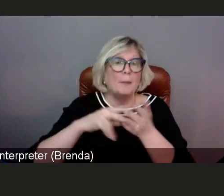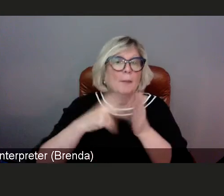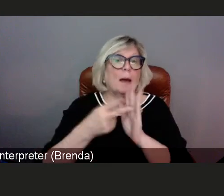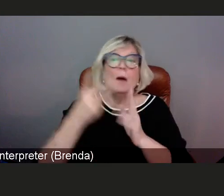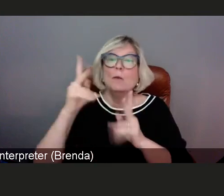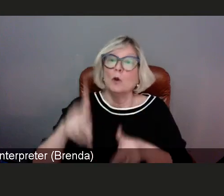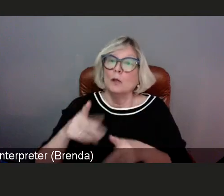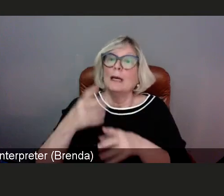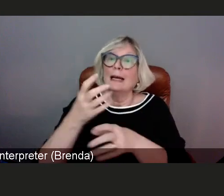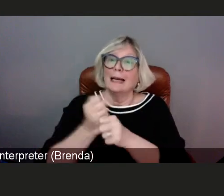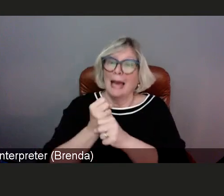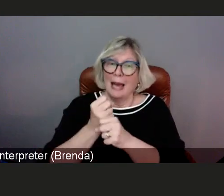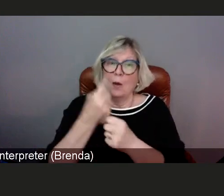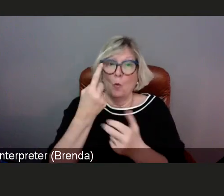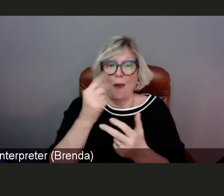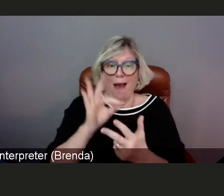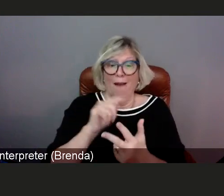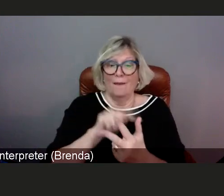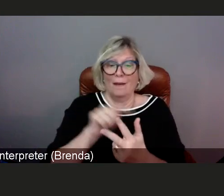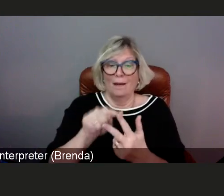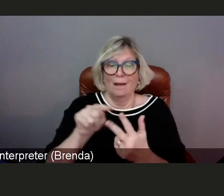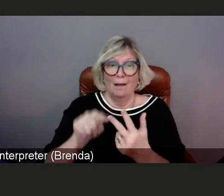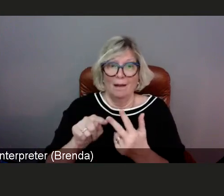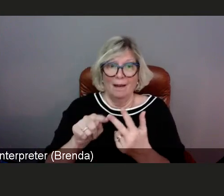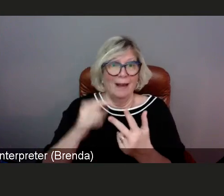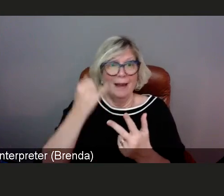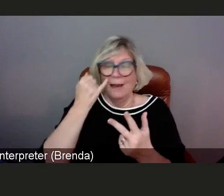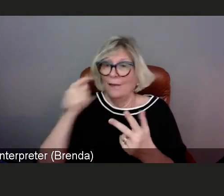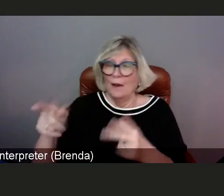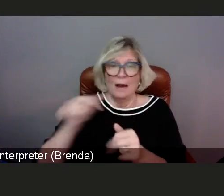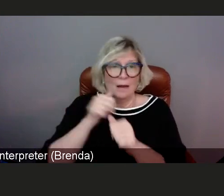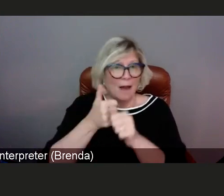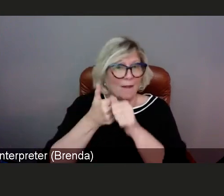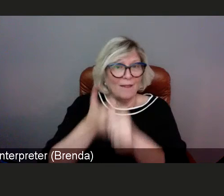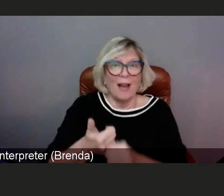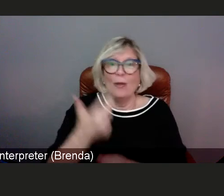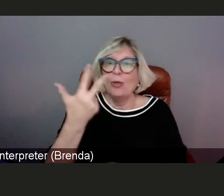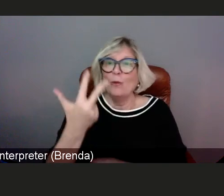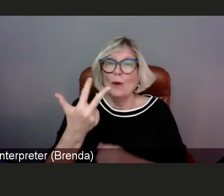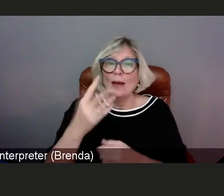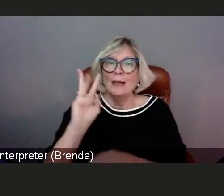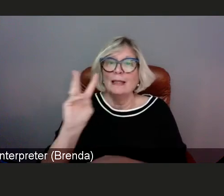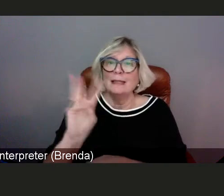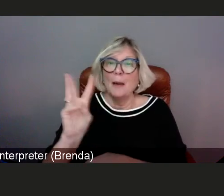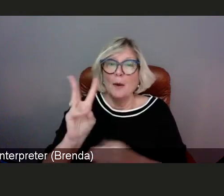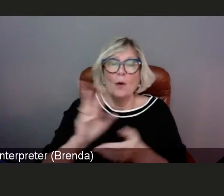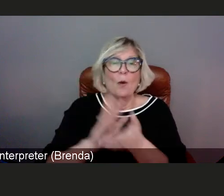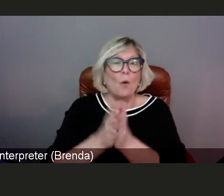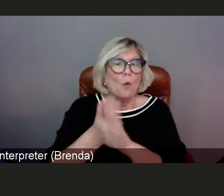there is a greater chance if they are not following three Ws to infect more people